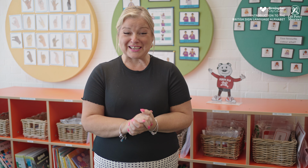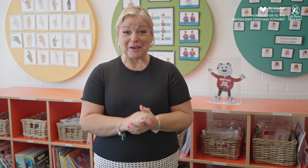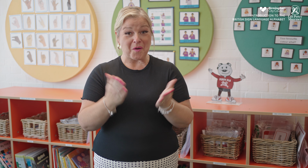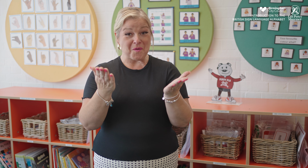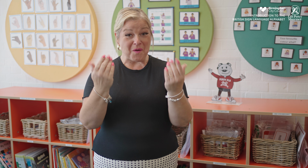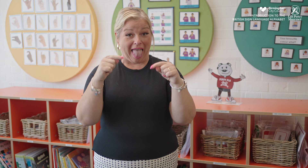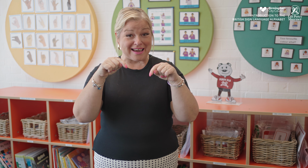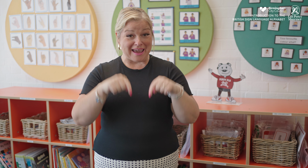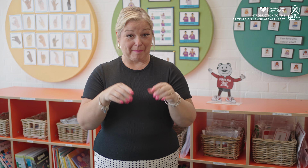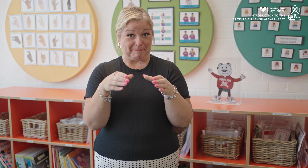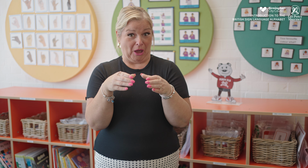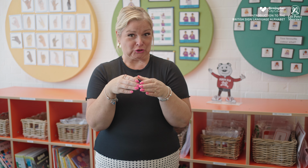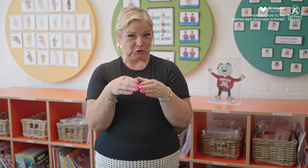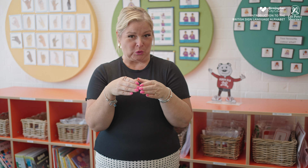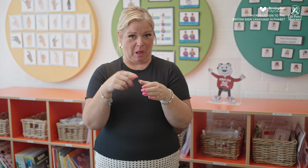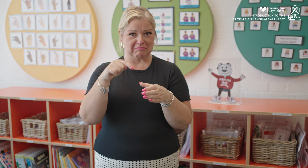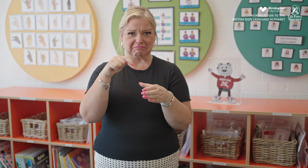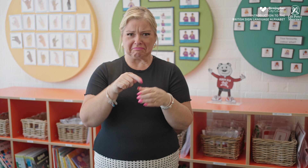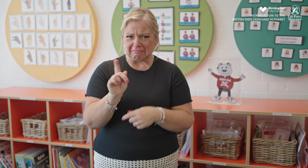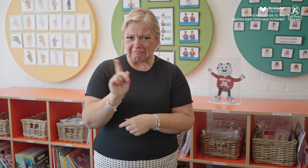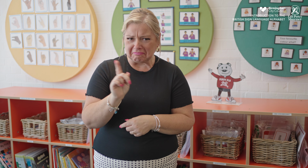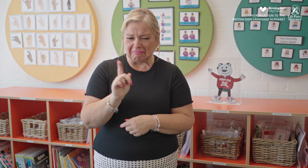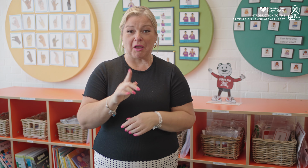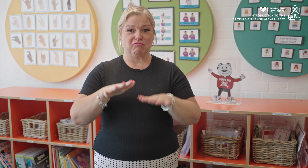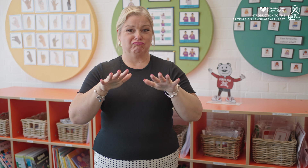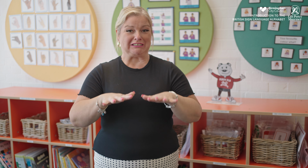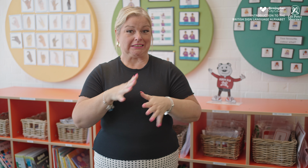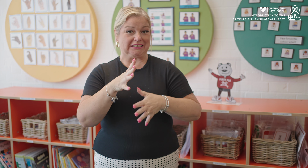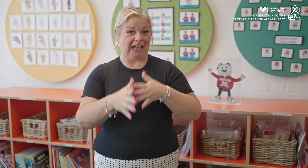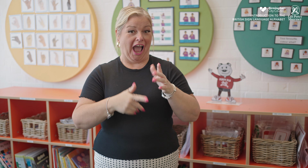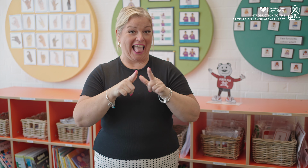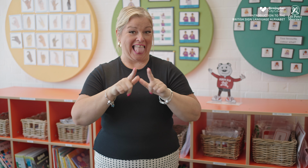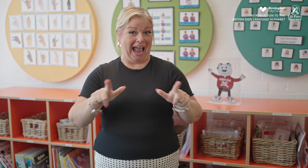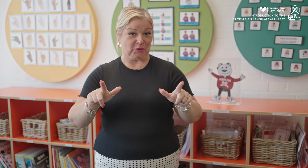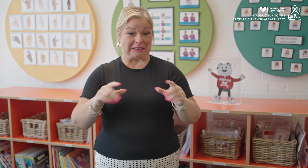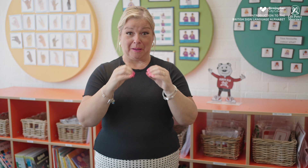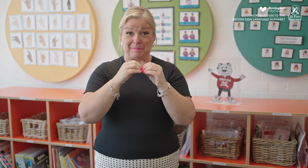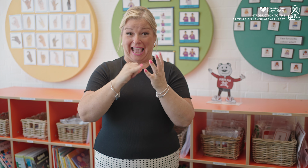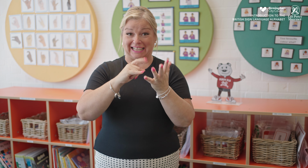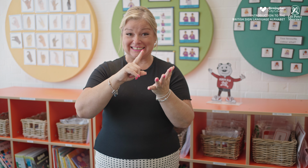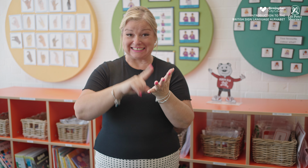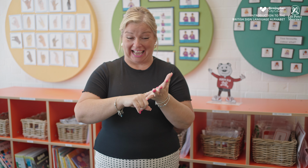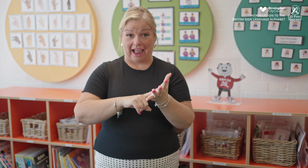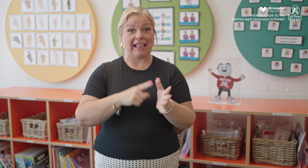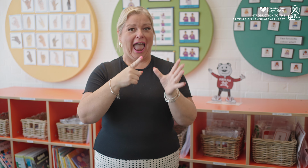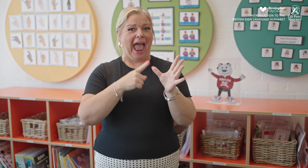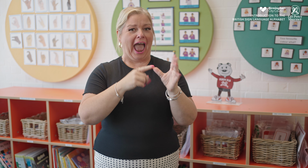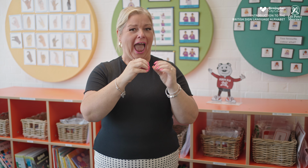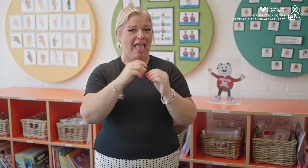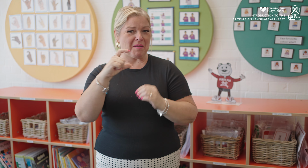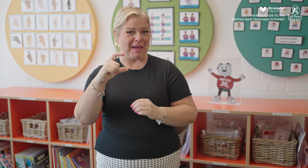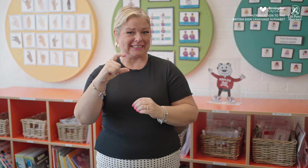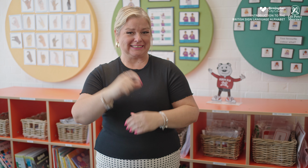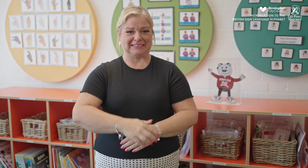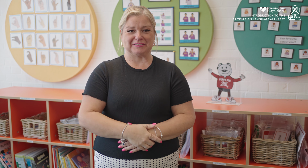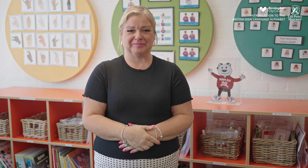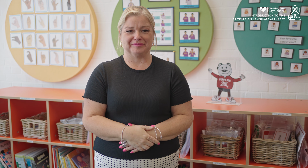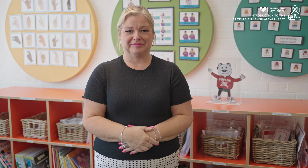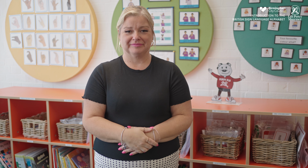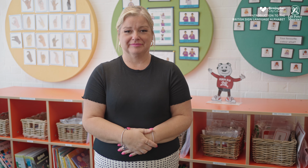Hello there and welcome to this short module on the British Sign Language BSL alphabet.